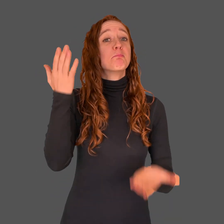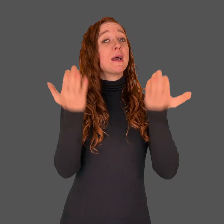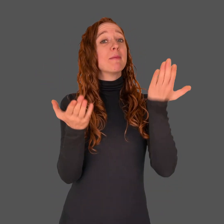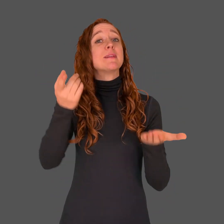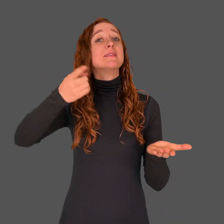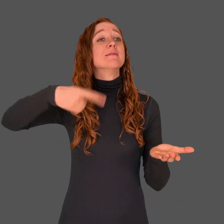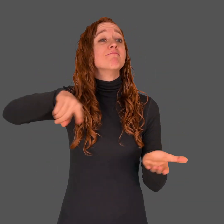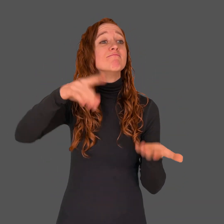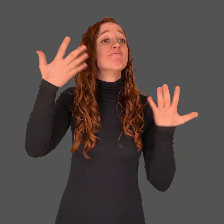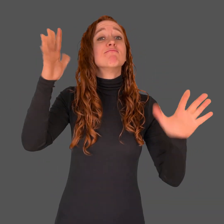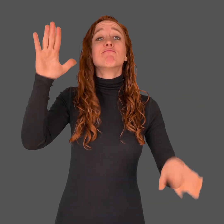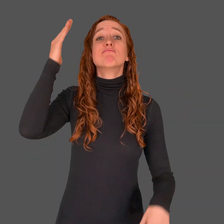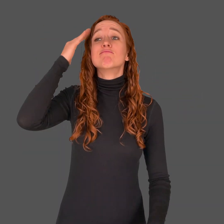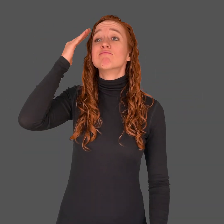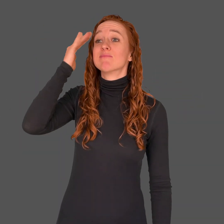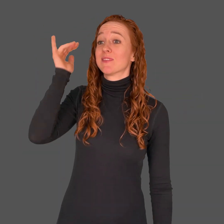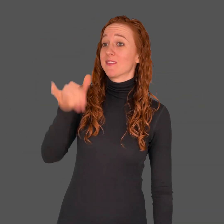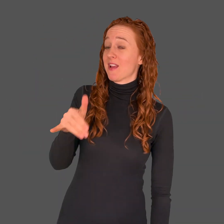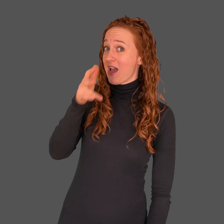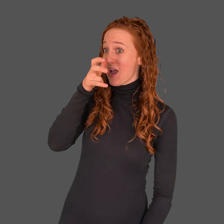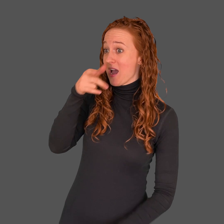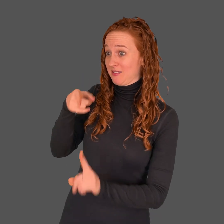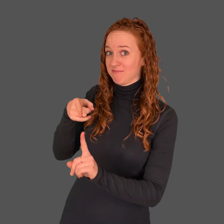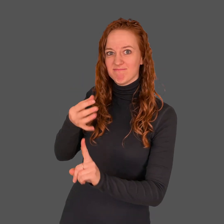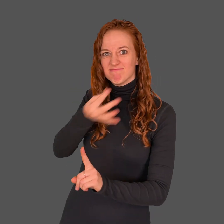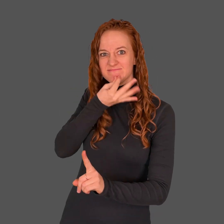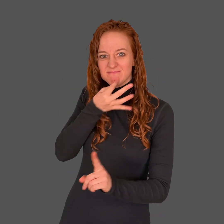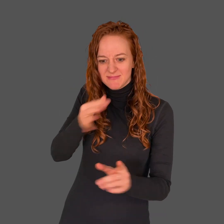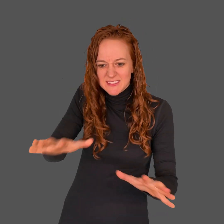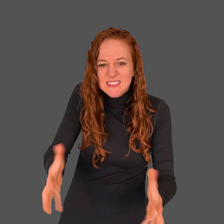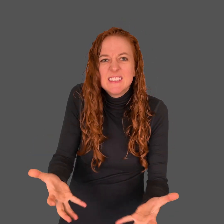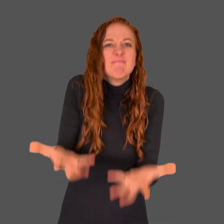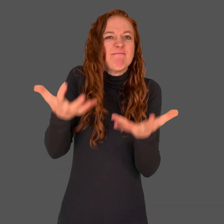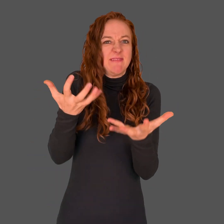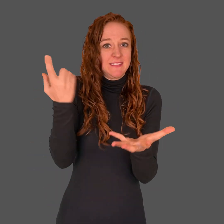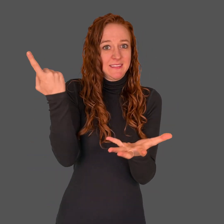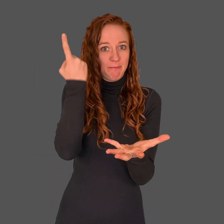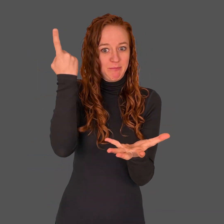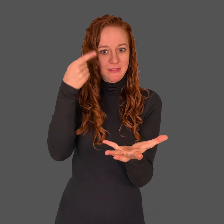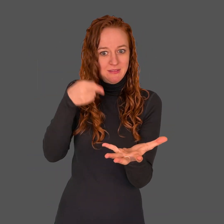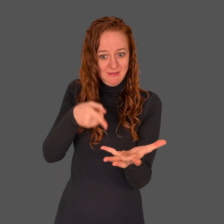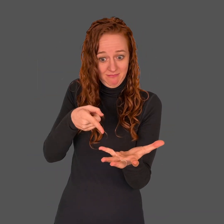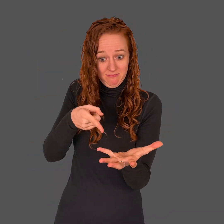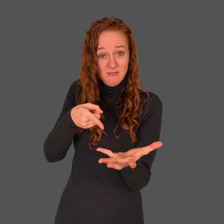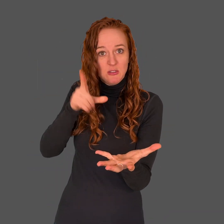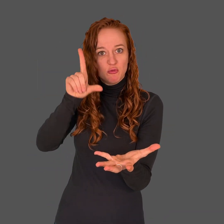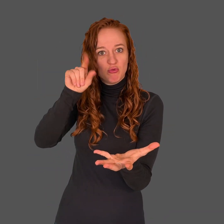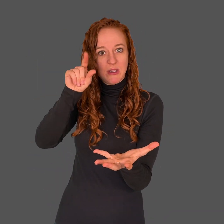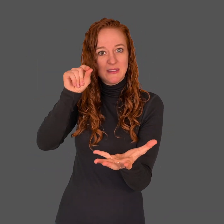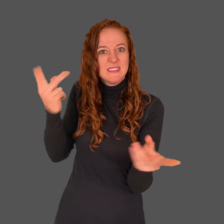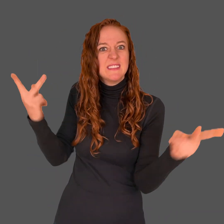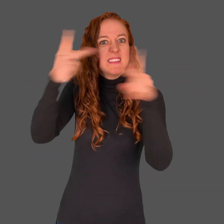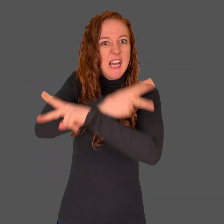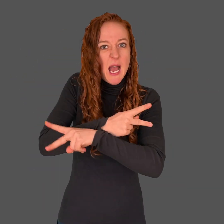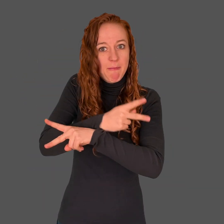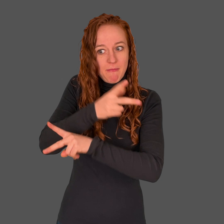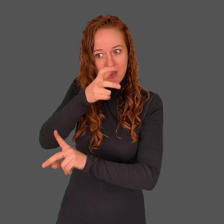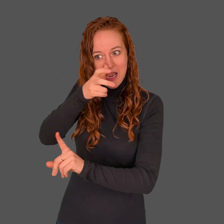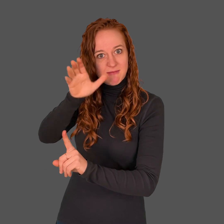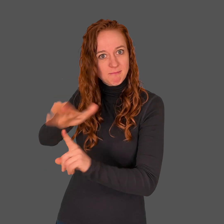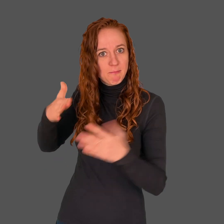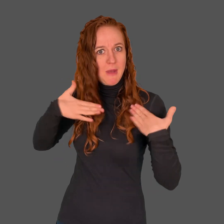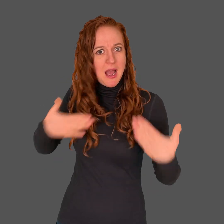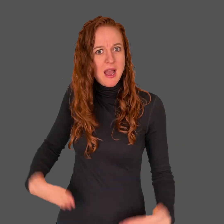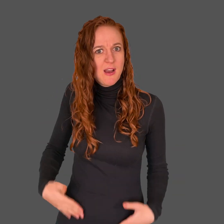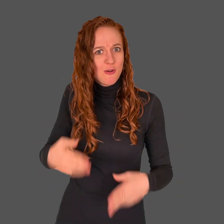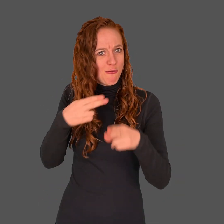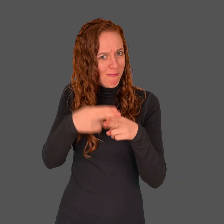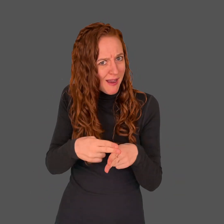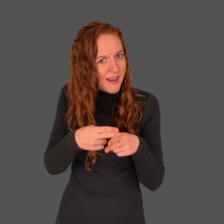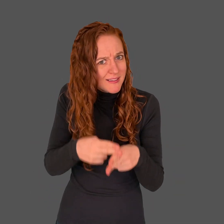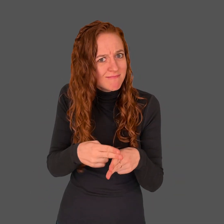You may already be familiar with the idea that ants can lift 20x their own body weight.